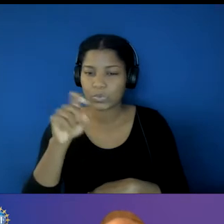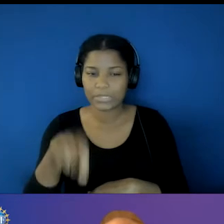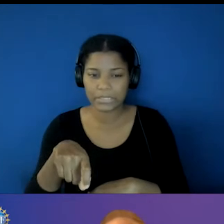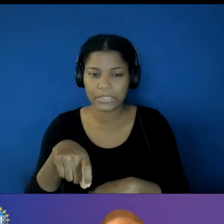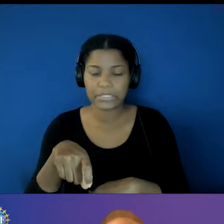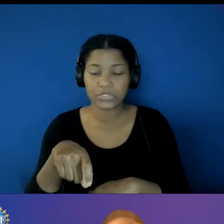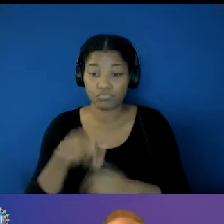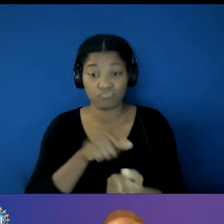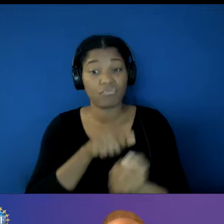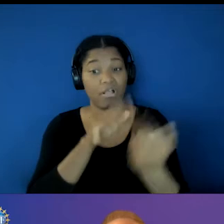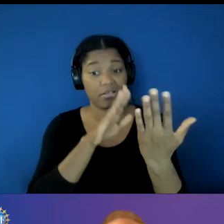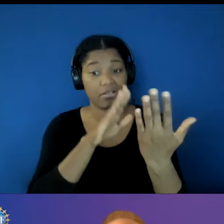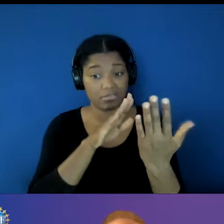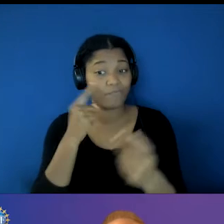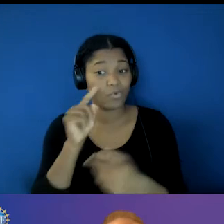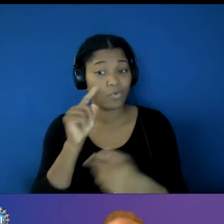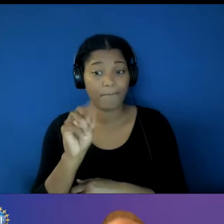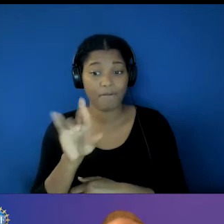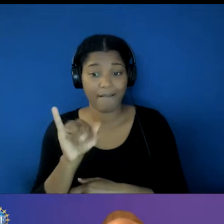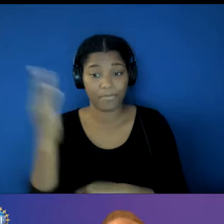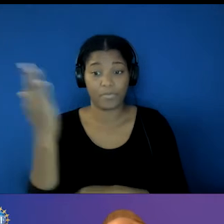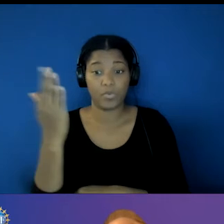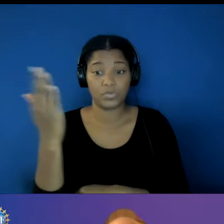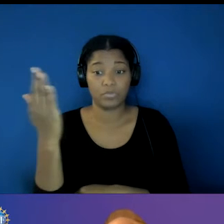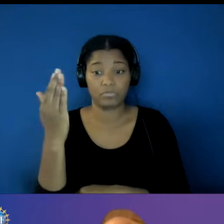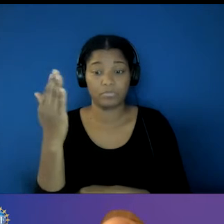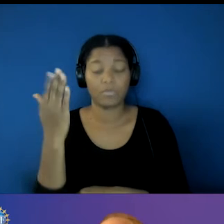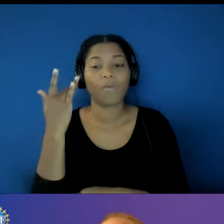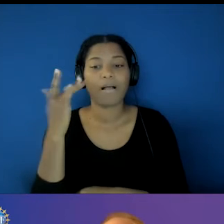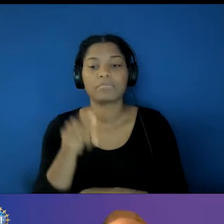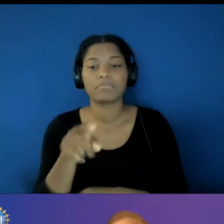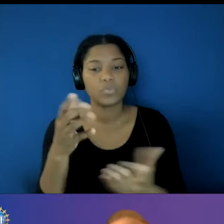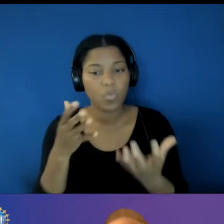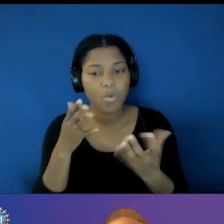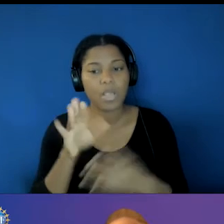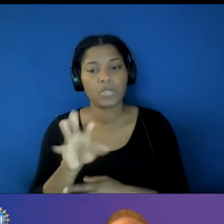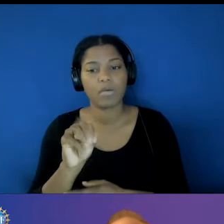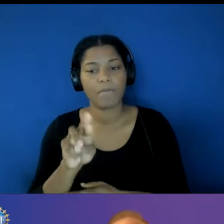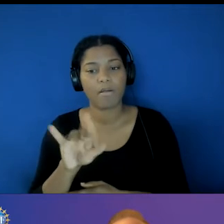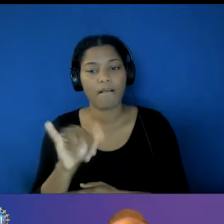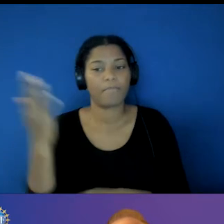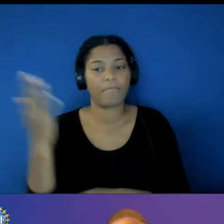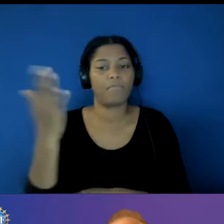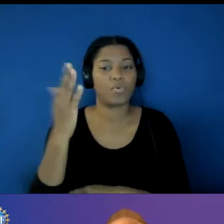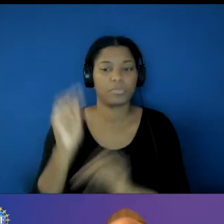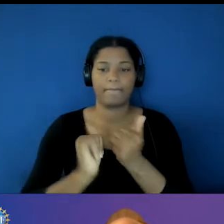address in an MRI proposal to make your proposal competitive, that is to stand out.